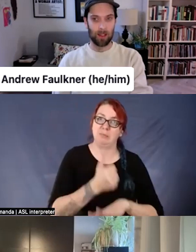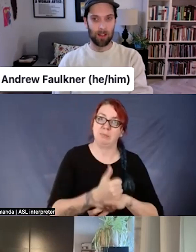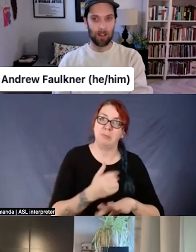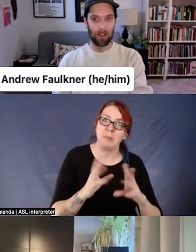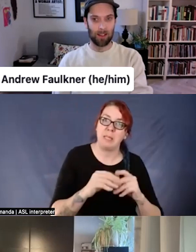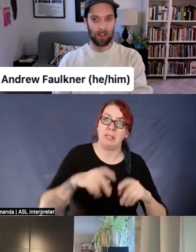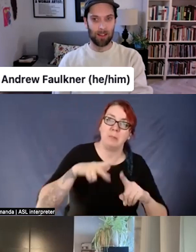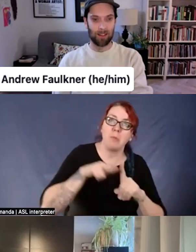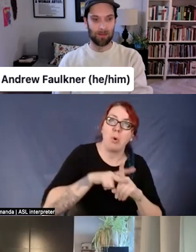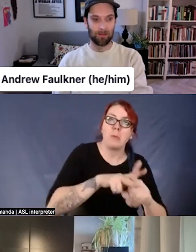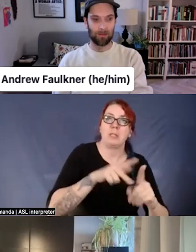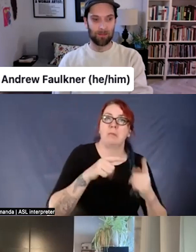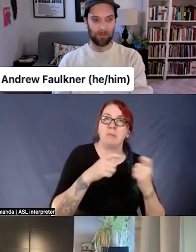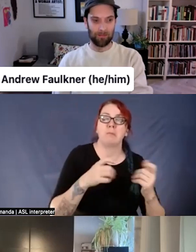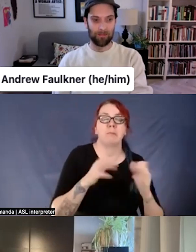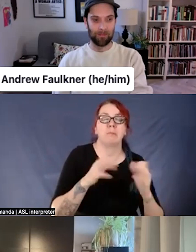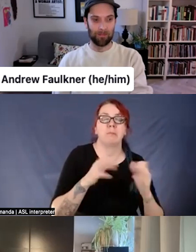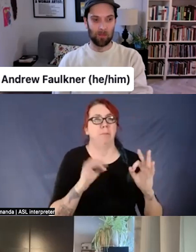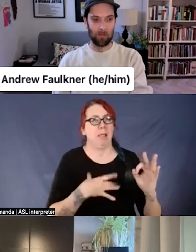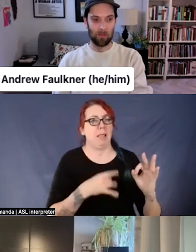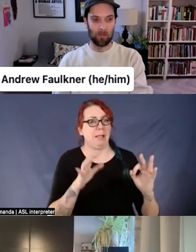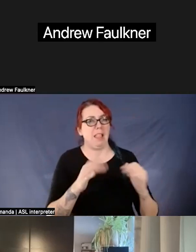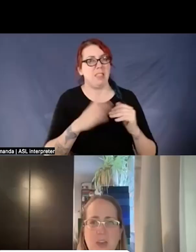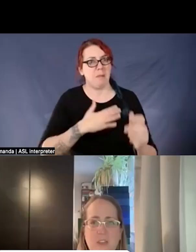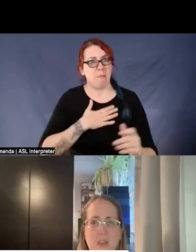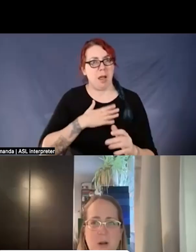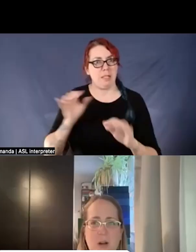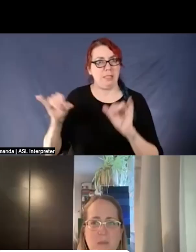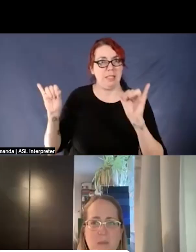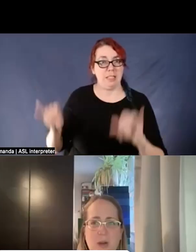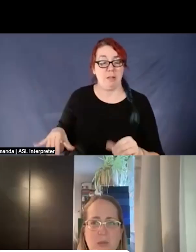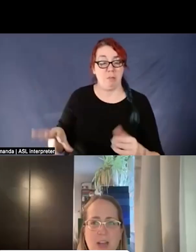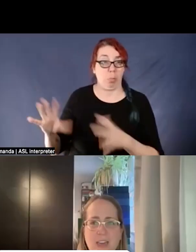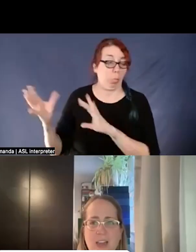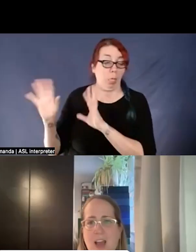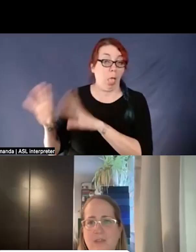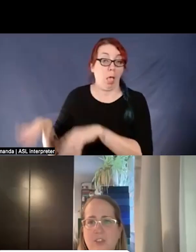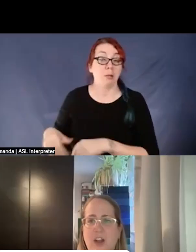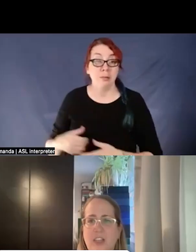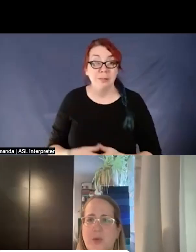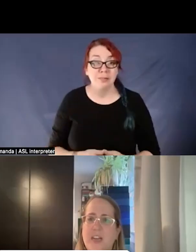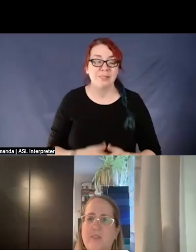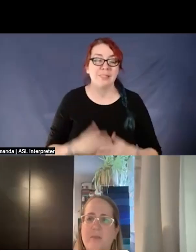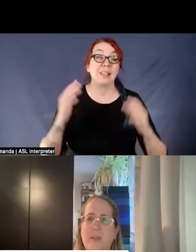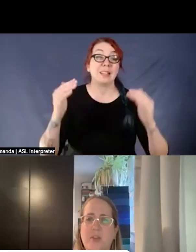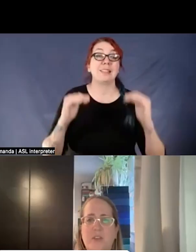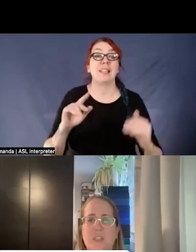So thank you so much. Next up we have Tamara Mair-Wren. After graduating from the University